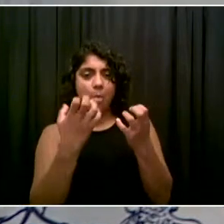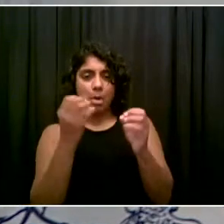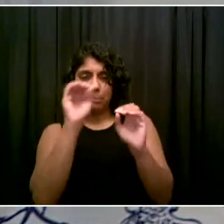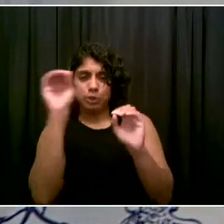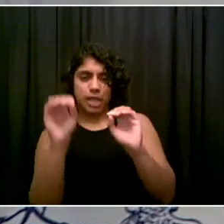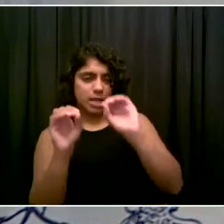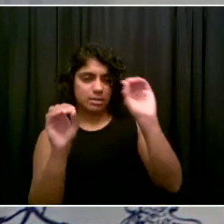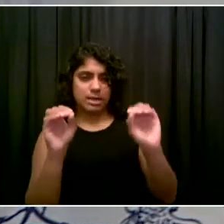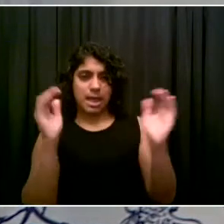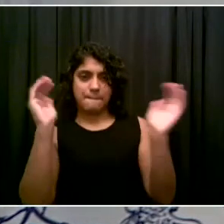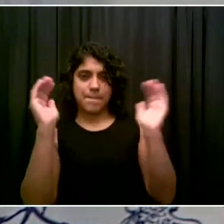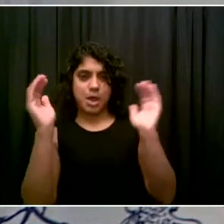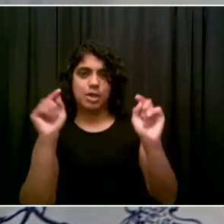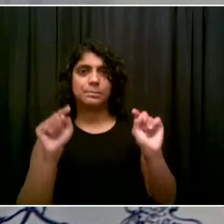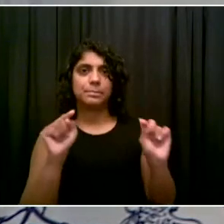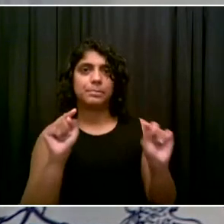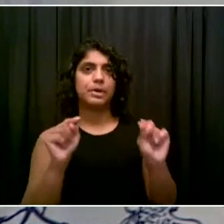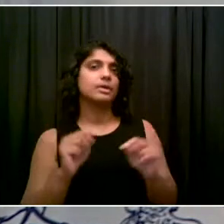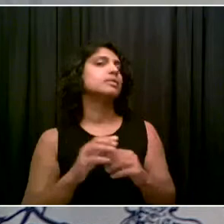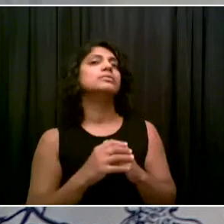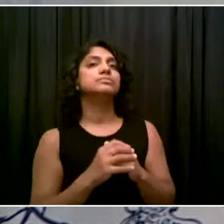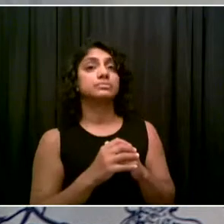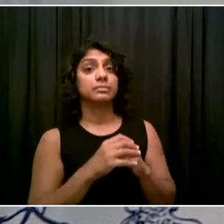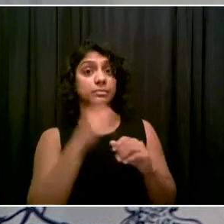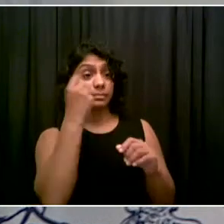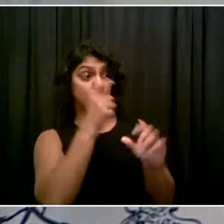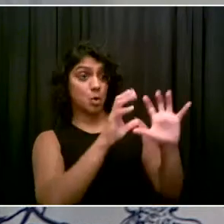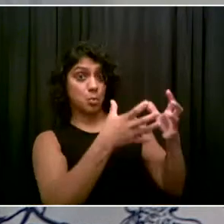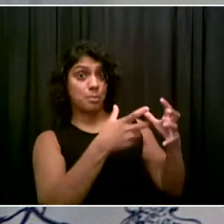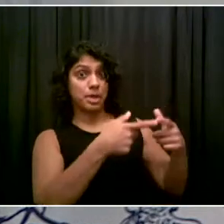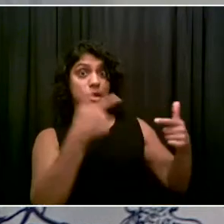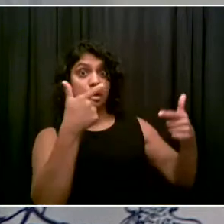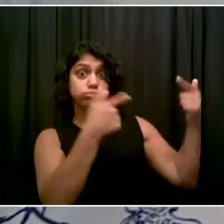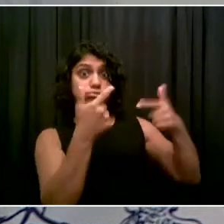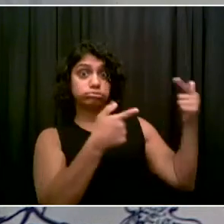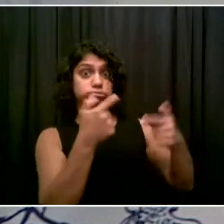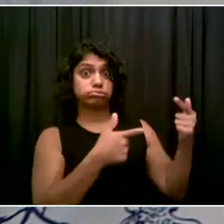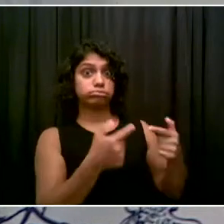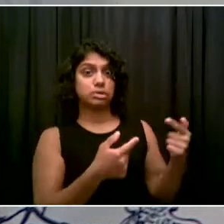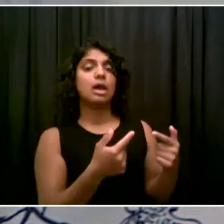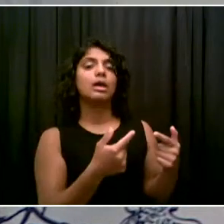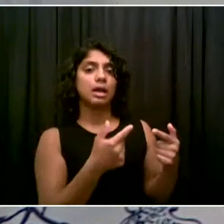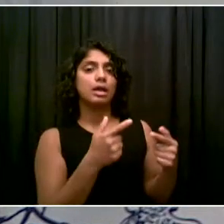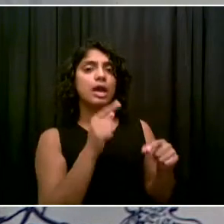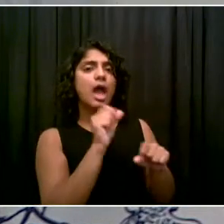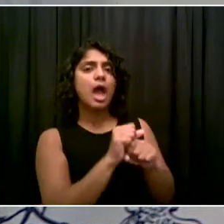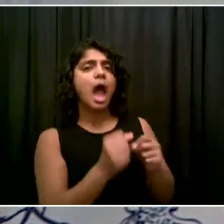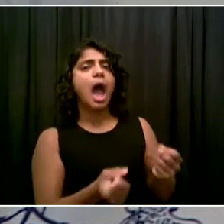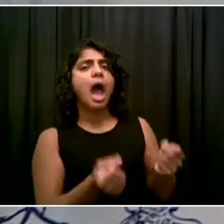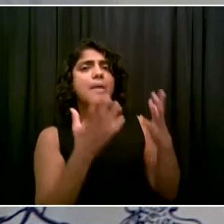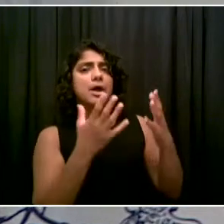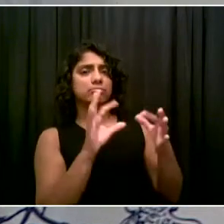SECONDLY, COMMISSIONER YOU DIDN'T PROVIDE A NUMBER SO HOW MANY THE SOTHOINGS THAT